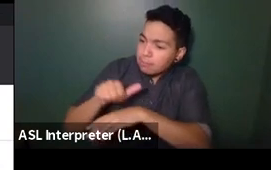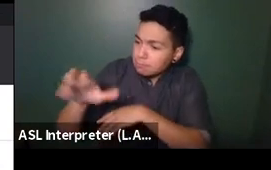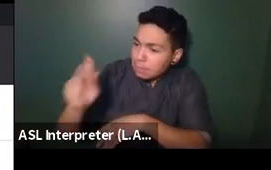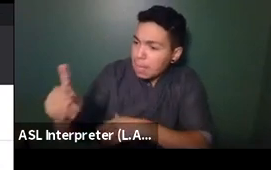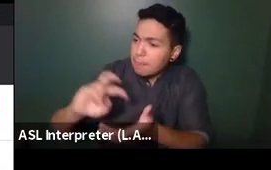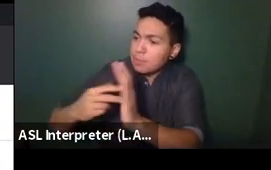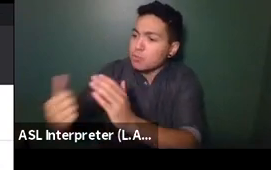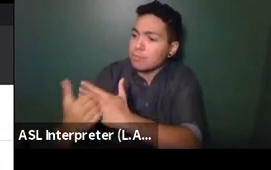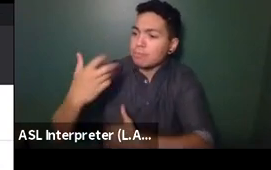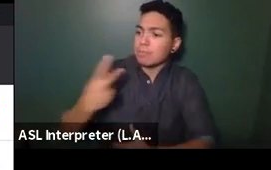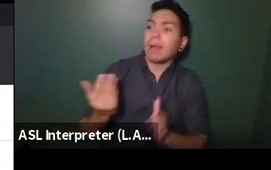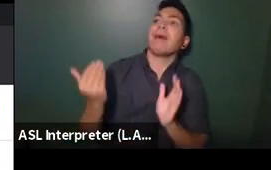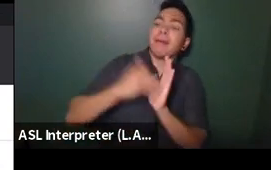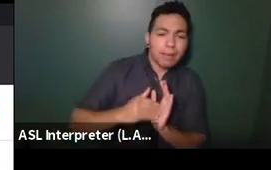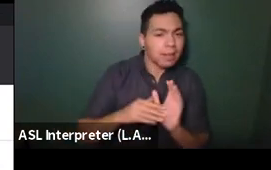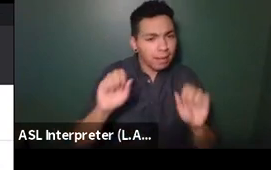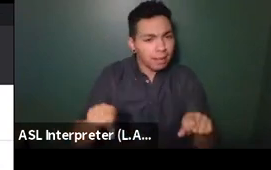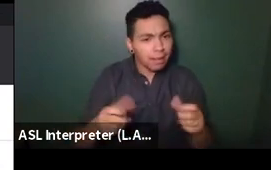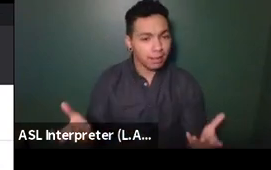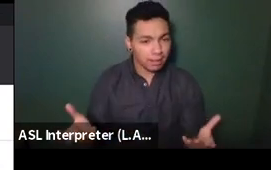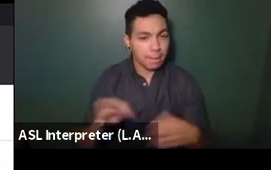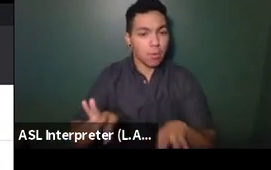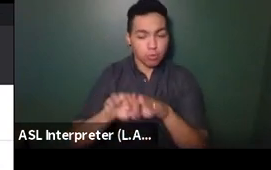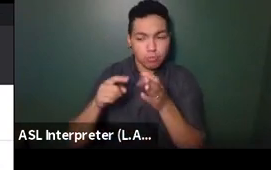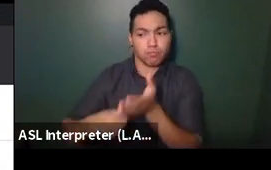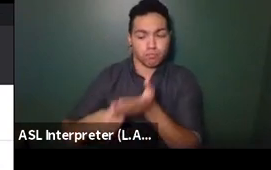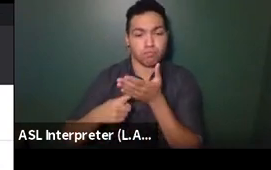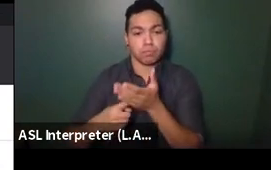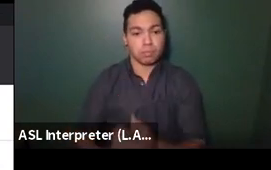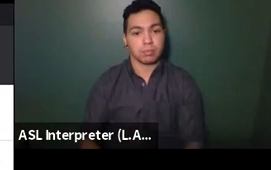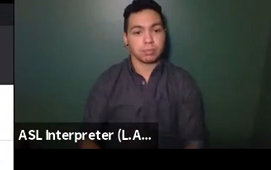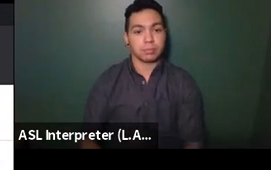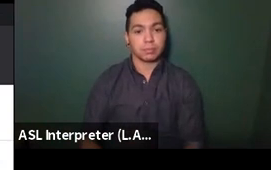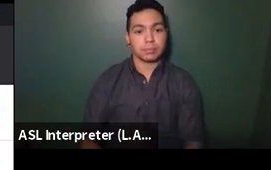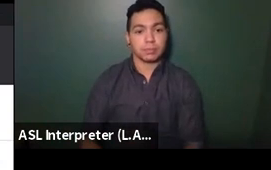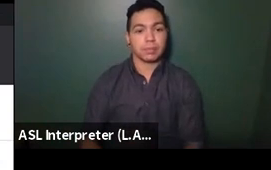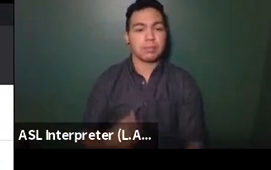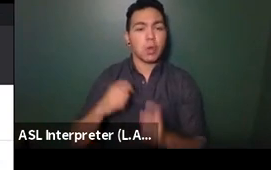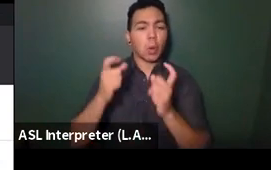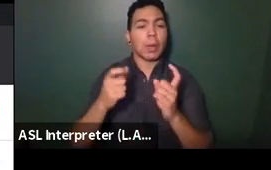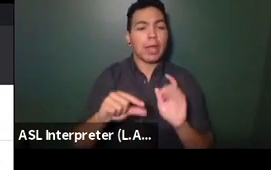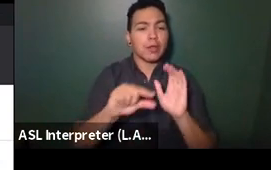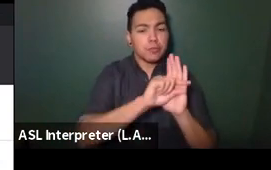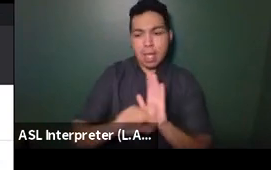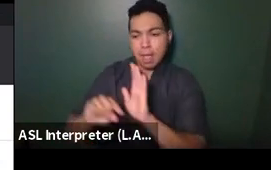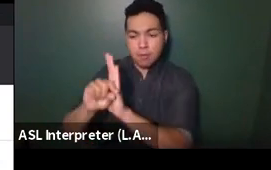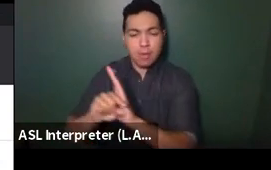Katherine Livick - ESD 112: So I'm going to go ahead and actually give Katherine Livick - ESD 112: them both a grade here just so we can take a look at something.